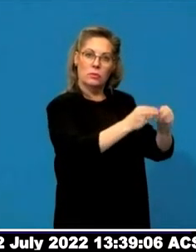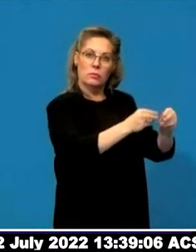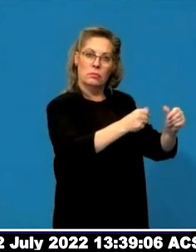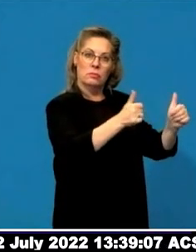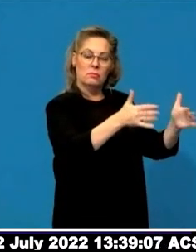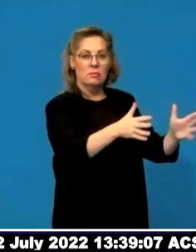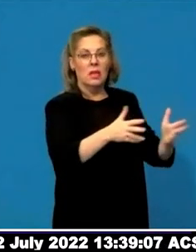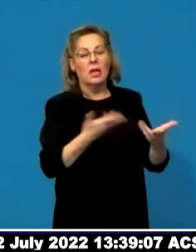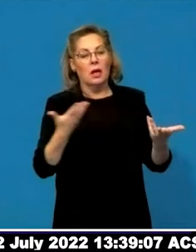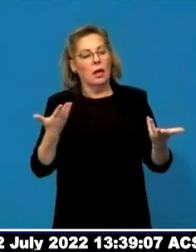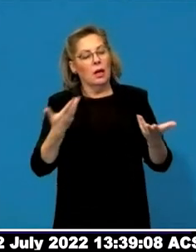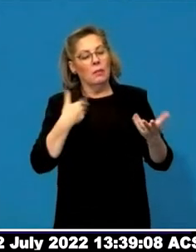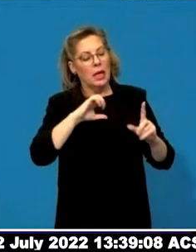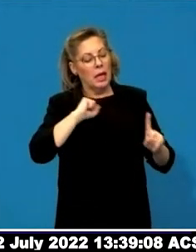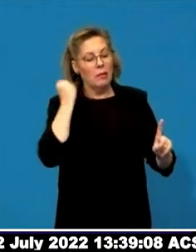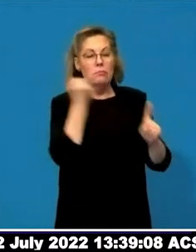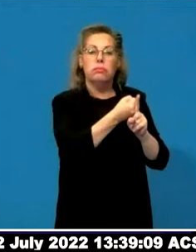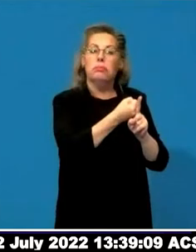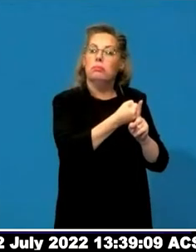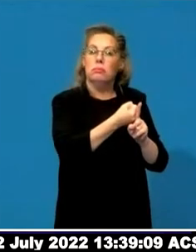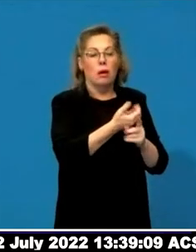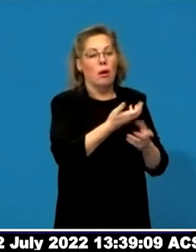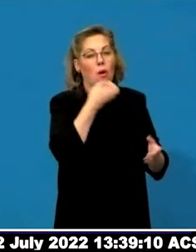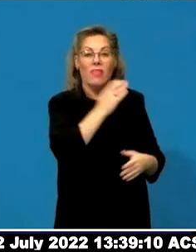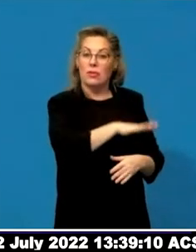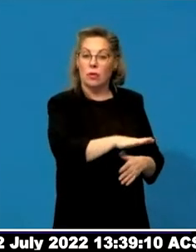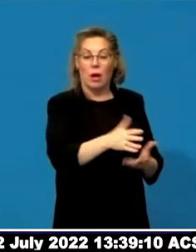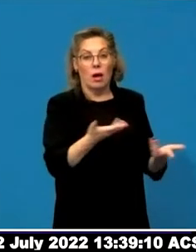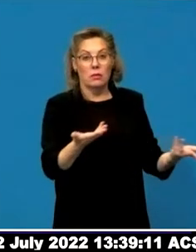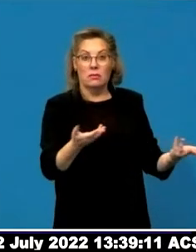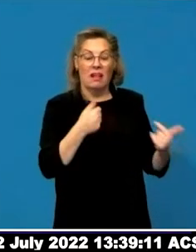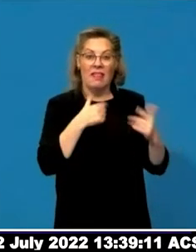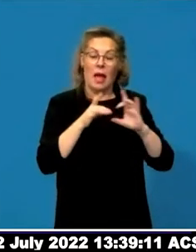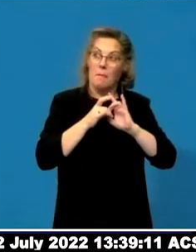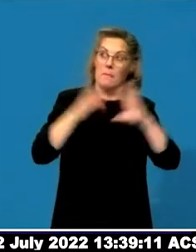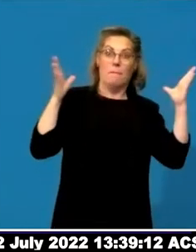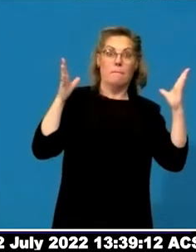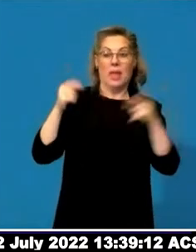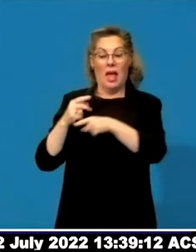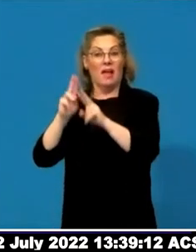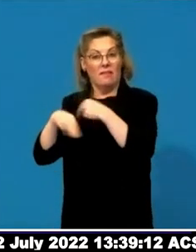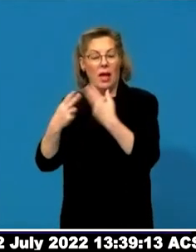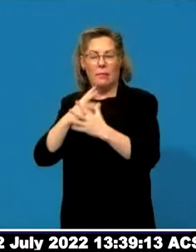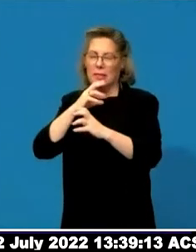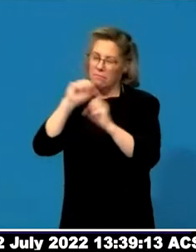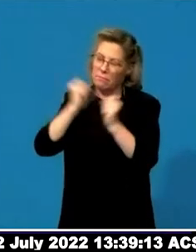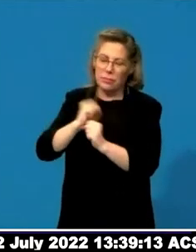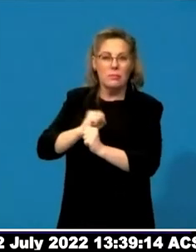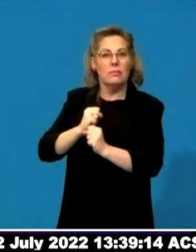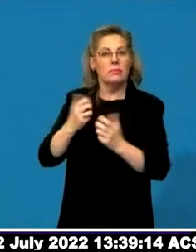when children have to go into out-of-home care. MS McMAHON: And you're talking here, are you, about children with disability?